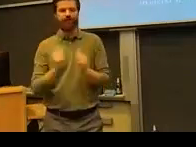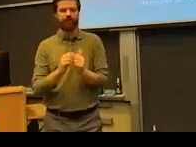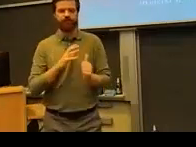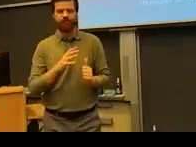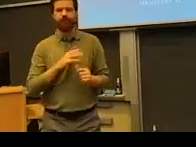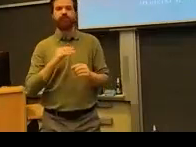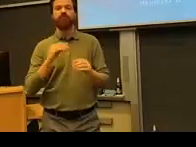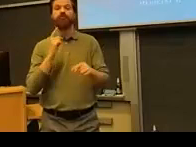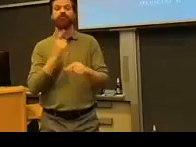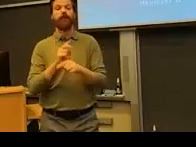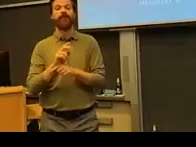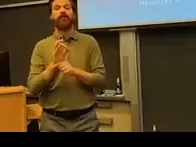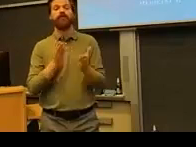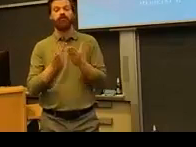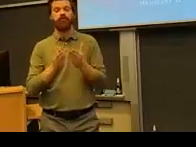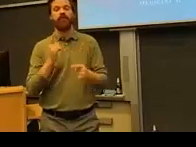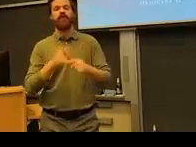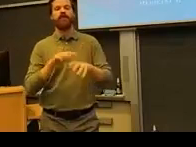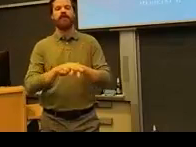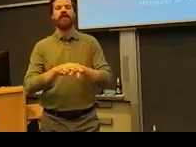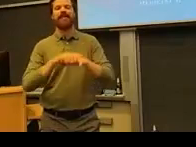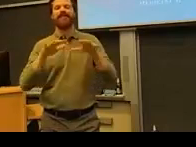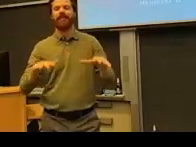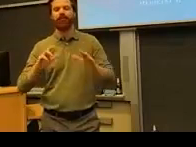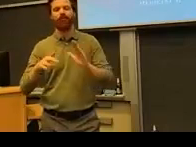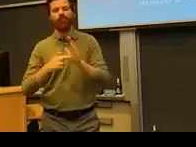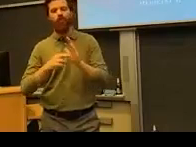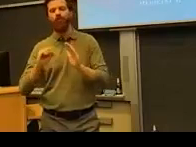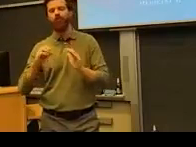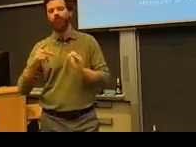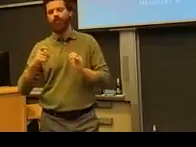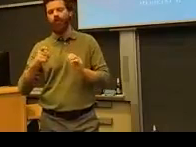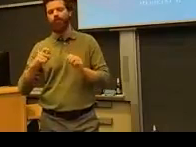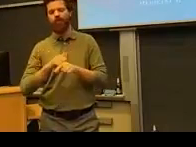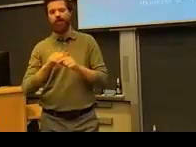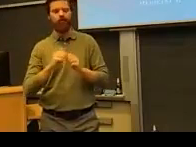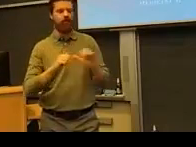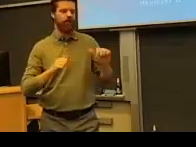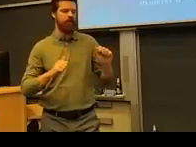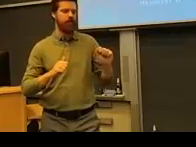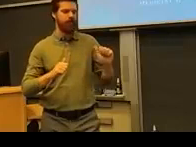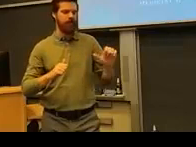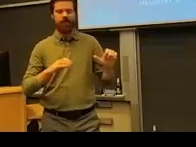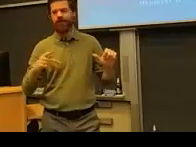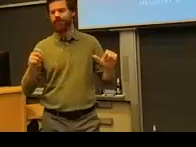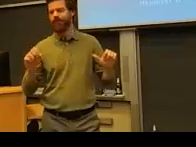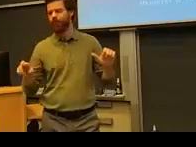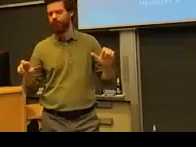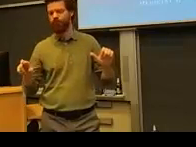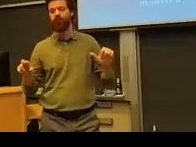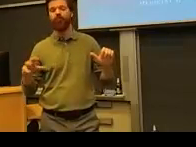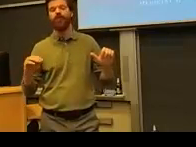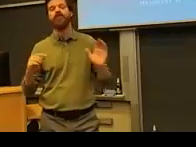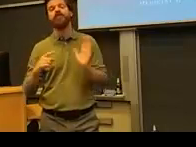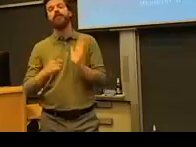then different differentiating roles and scope of practice between KAC and pier and also sometimes I